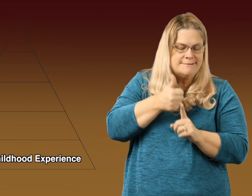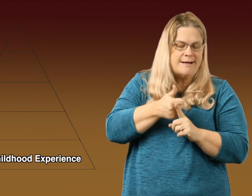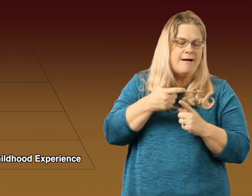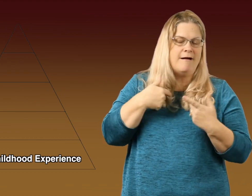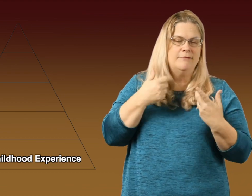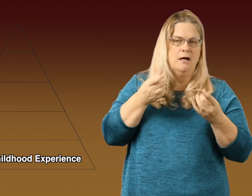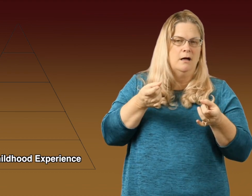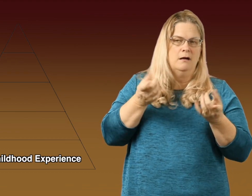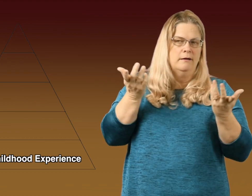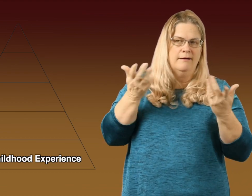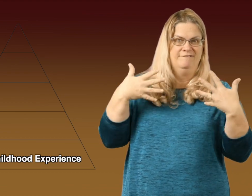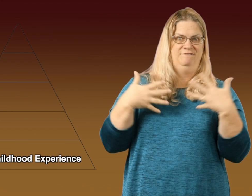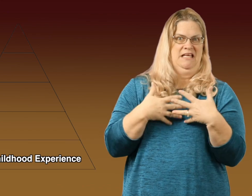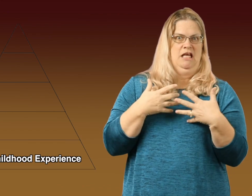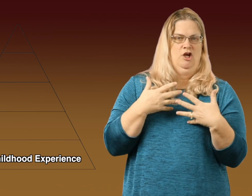which is why it's at the bottom of the pyramid.